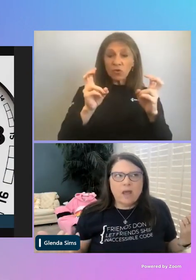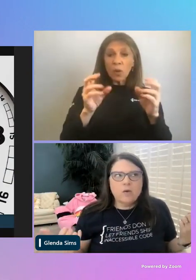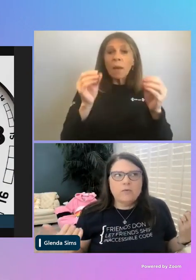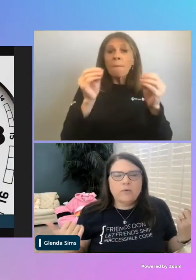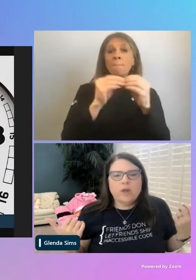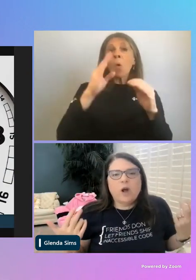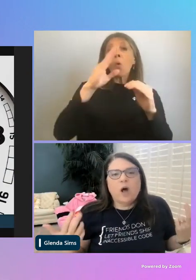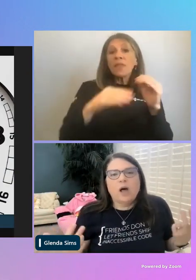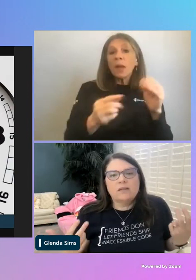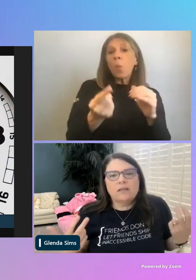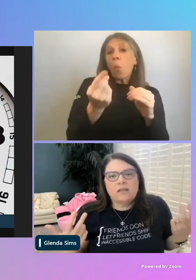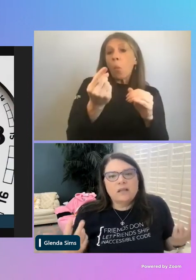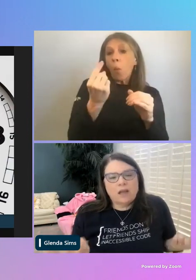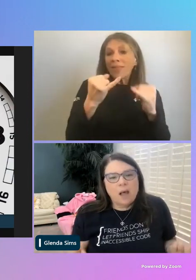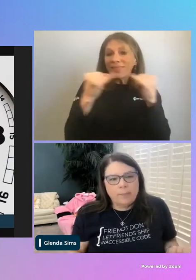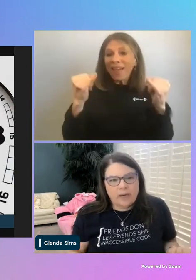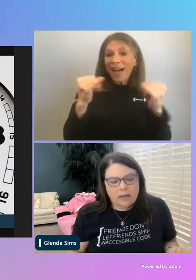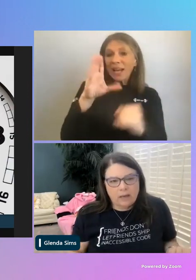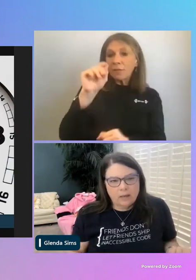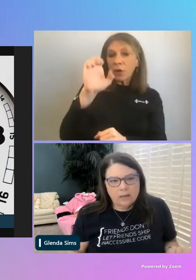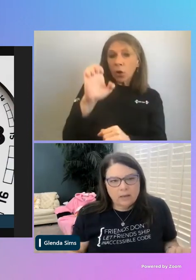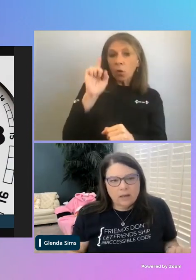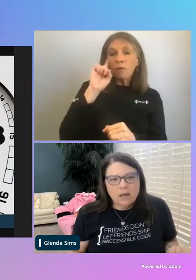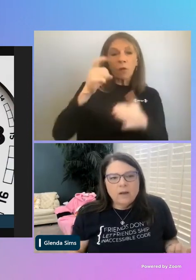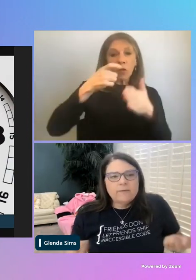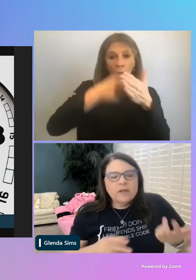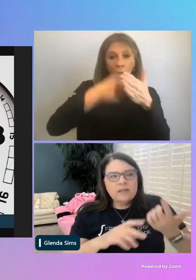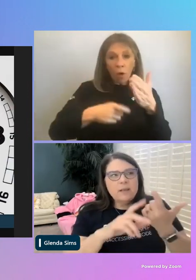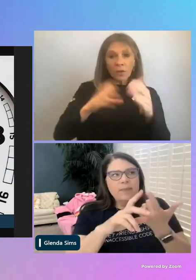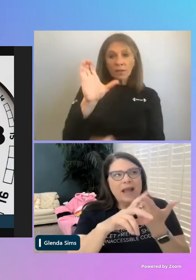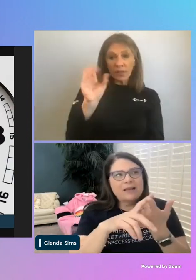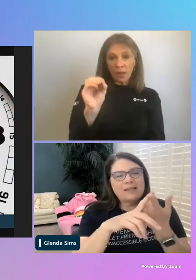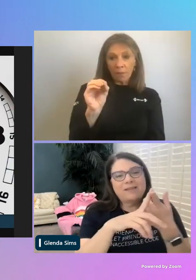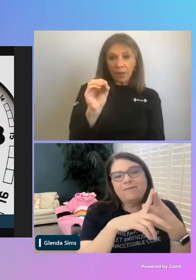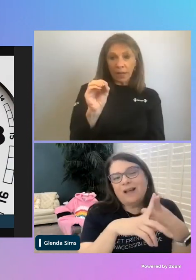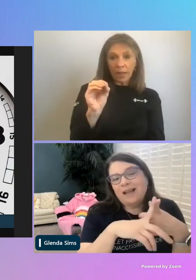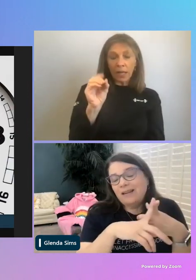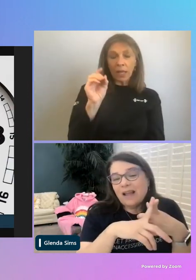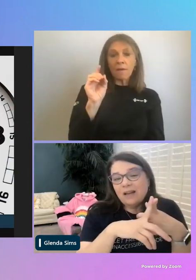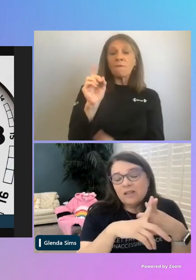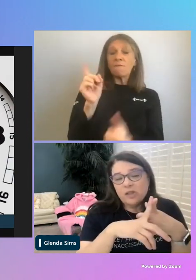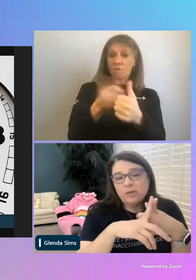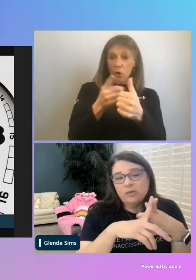the cost to the company, for somebody has to find that issue.